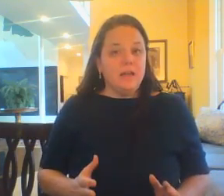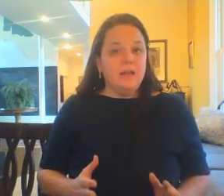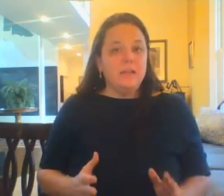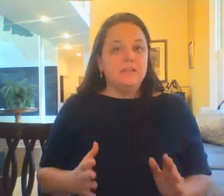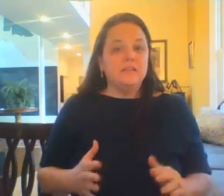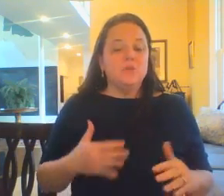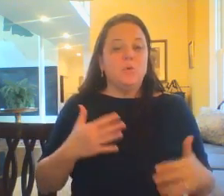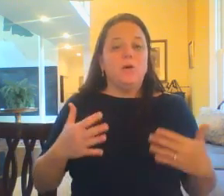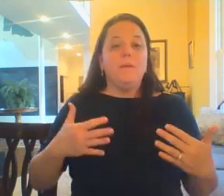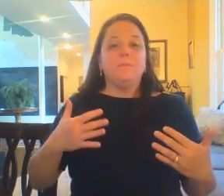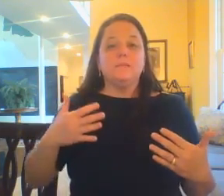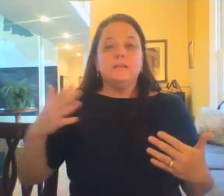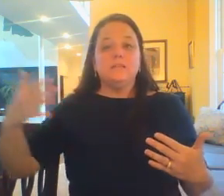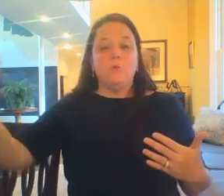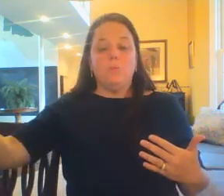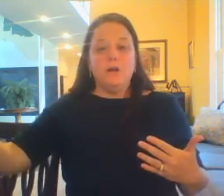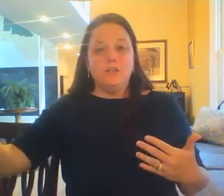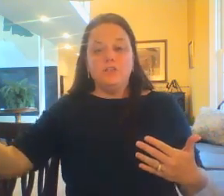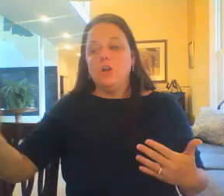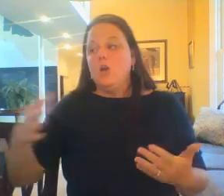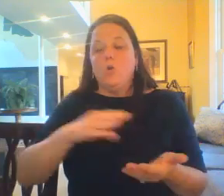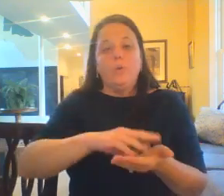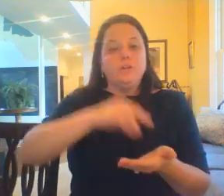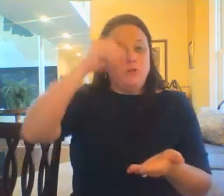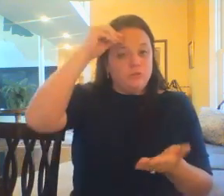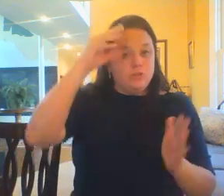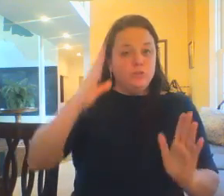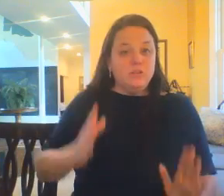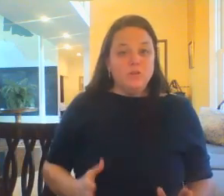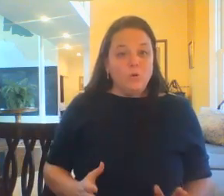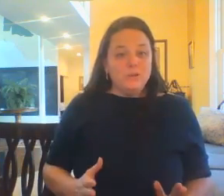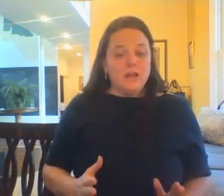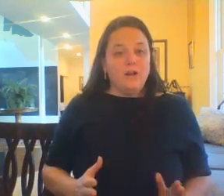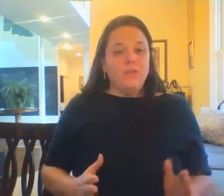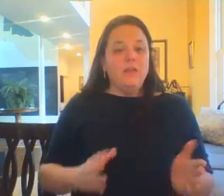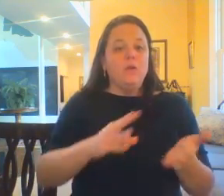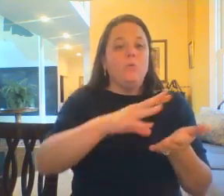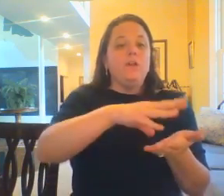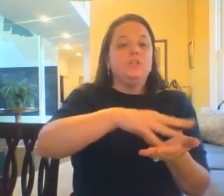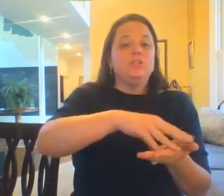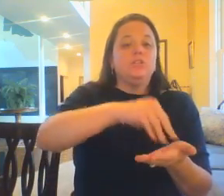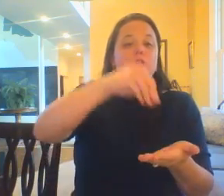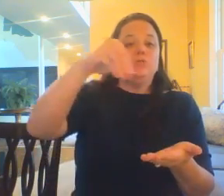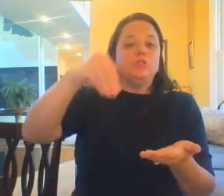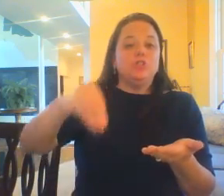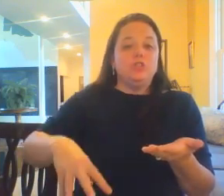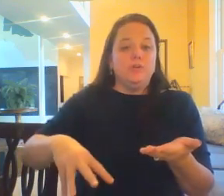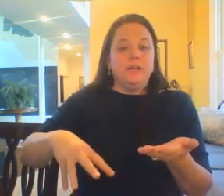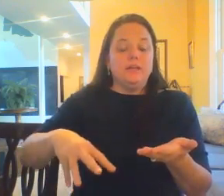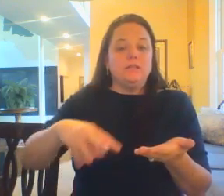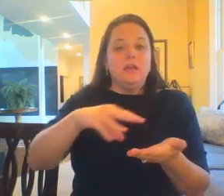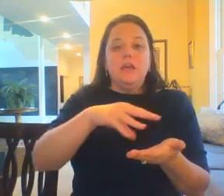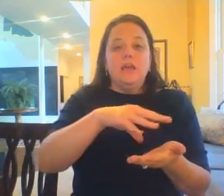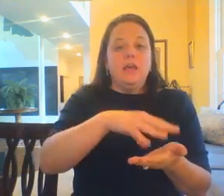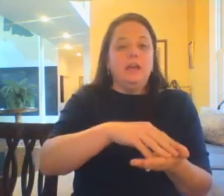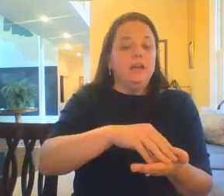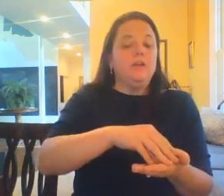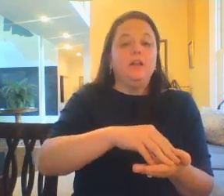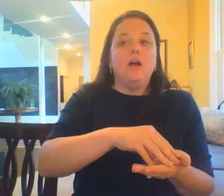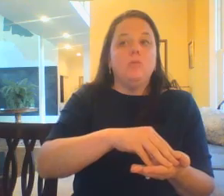and since it's a word people say so much we don't do this whole entire thing we